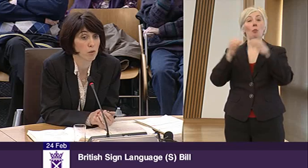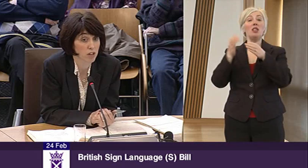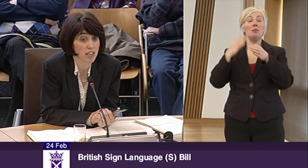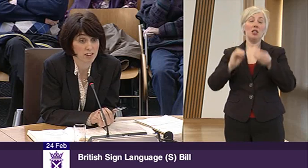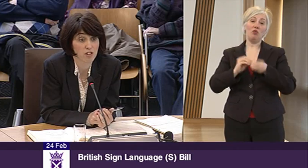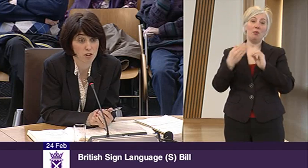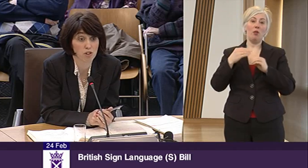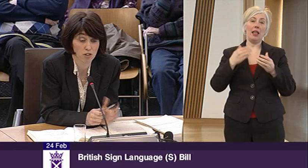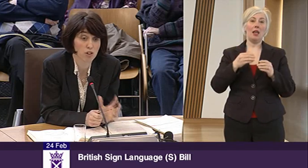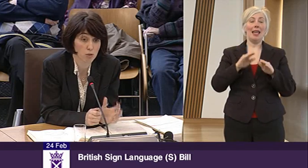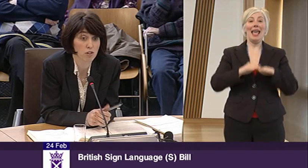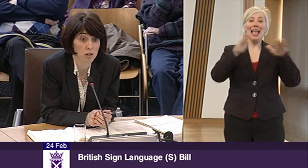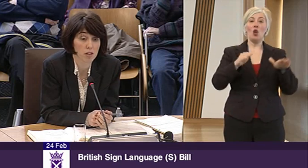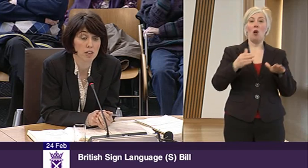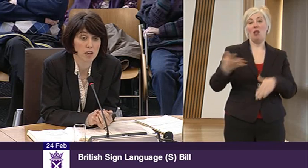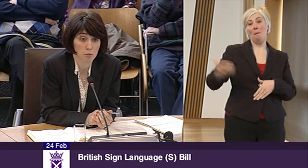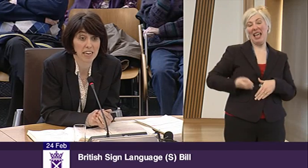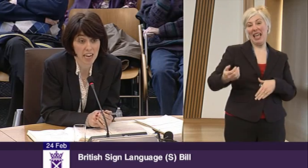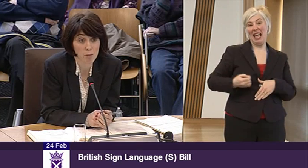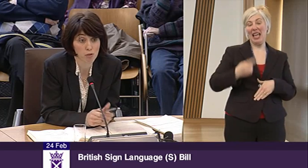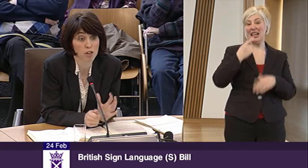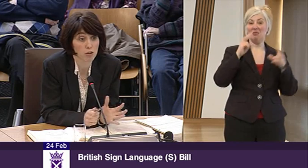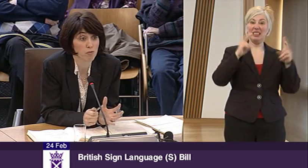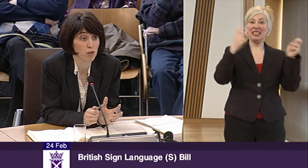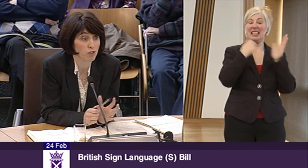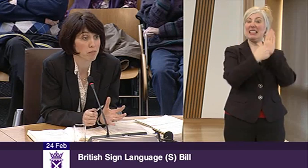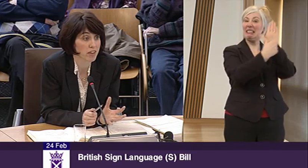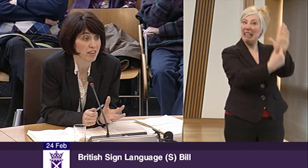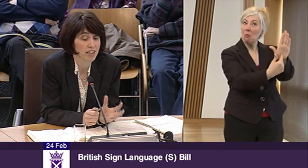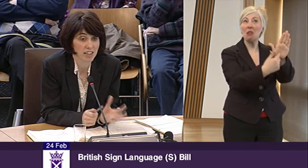pay statements, which set out what an organisation will do to close the pay gap. A statement